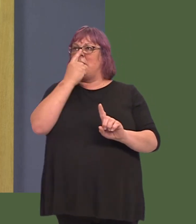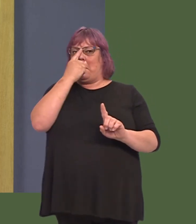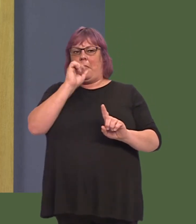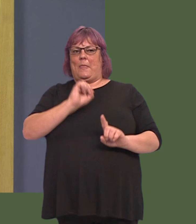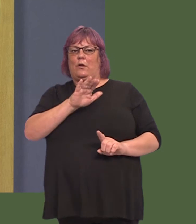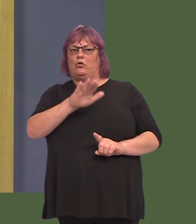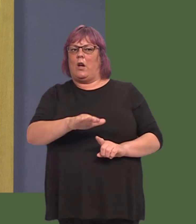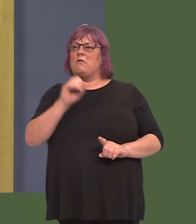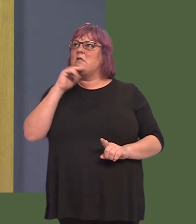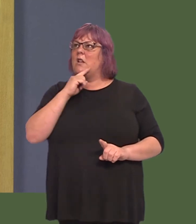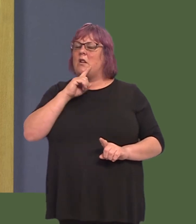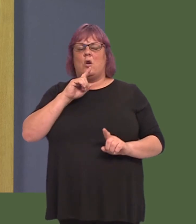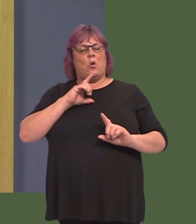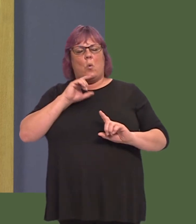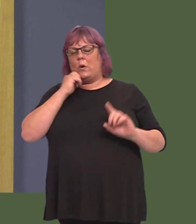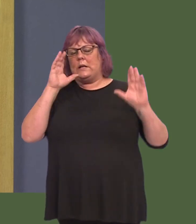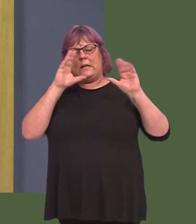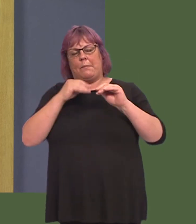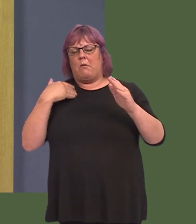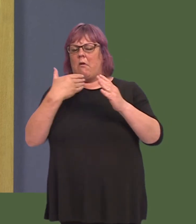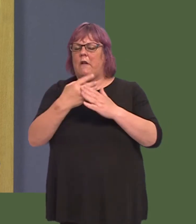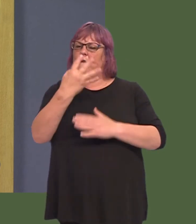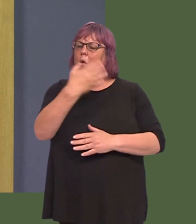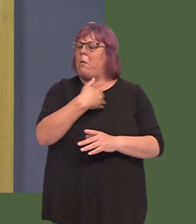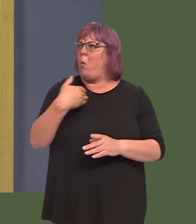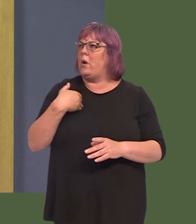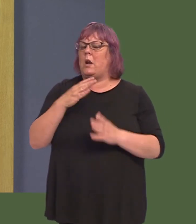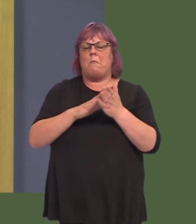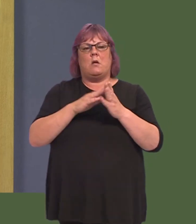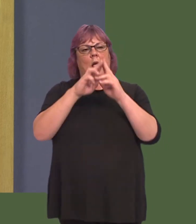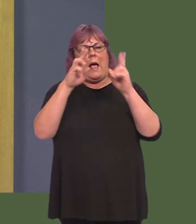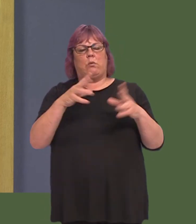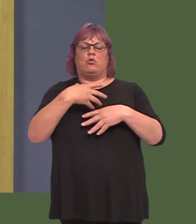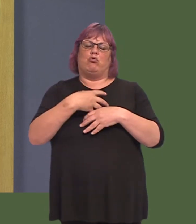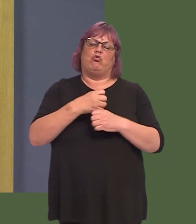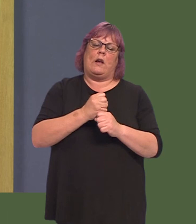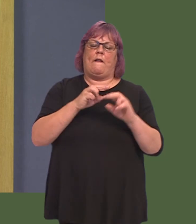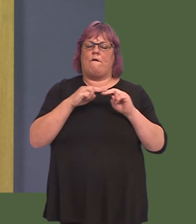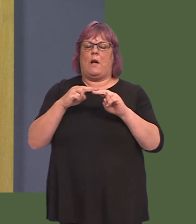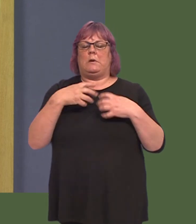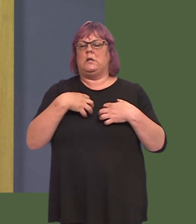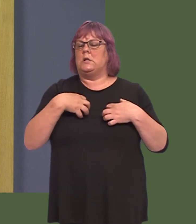They couldn't settle their son until four in the morning, causing chaos in the house and stress for the whole family.